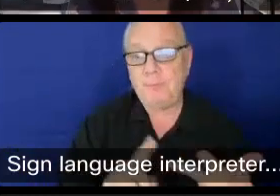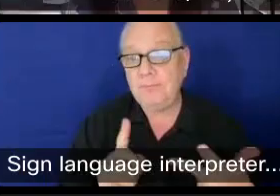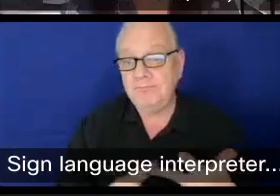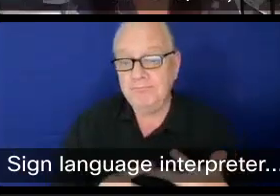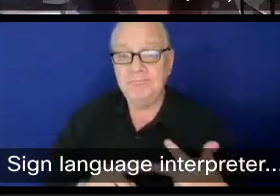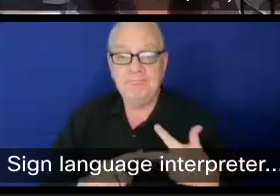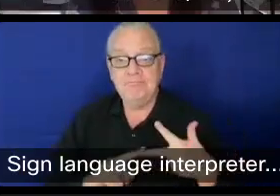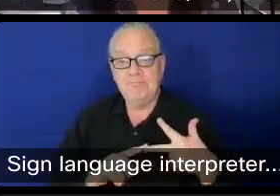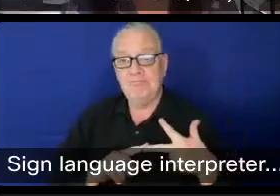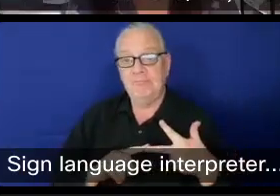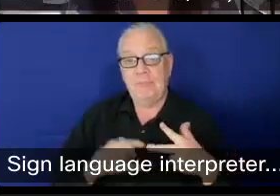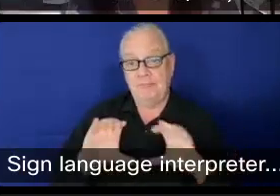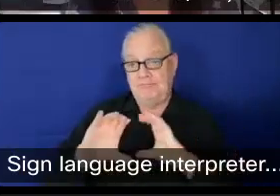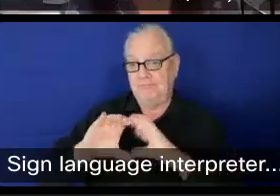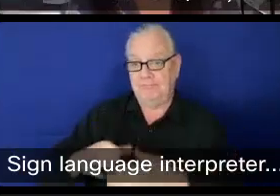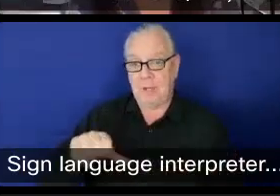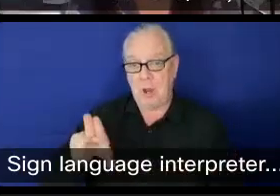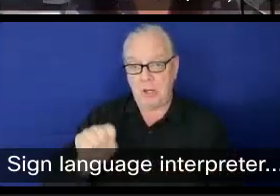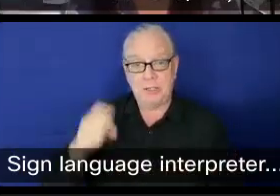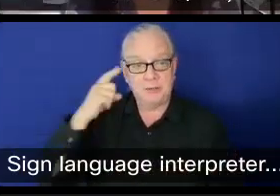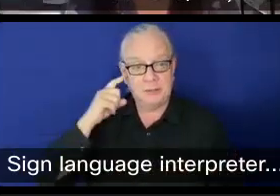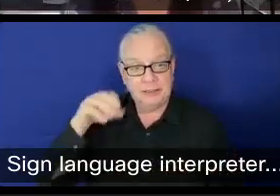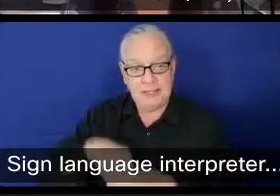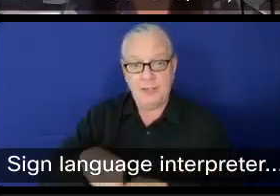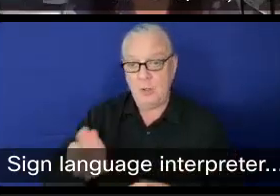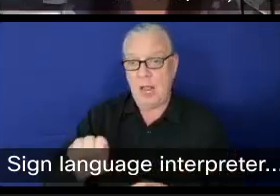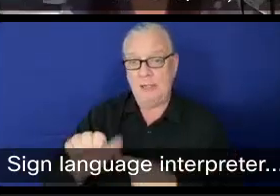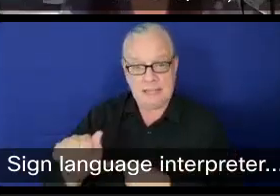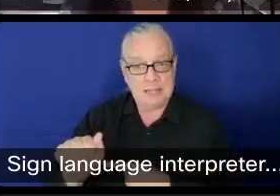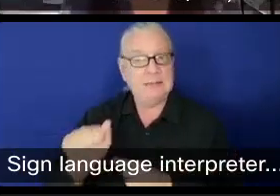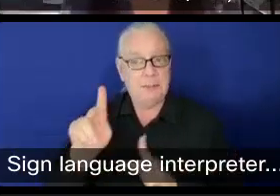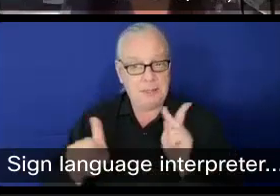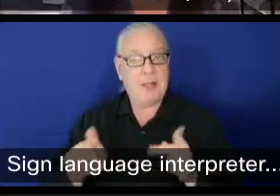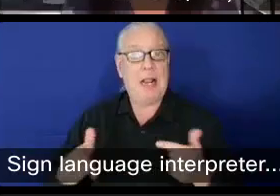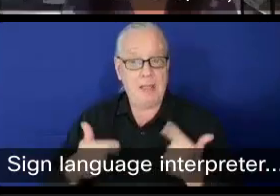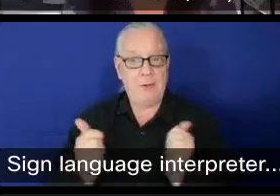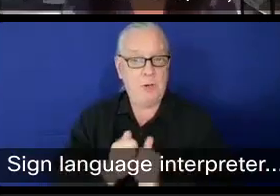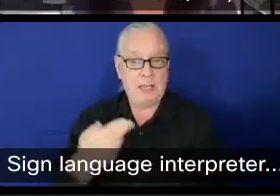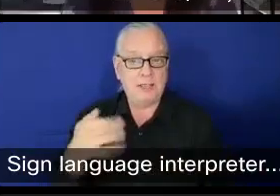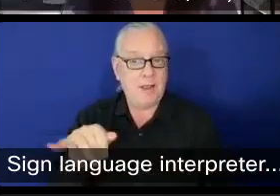with HIV Caucus, which is a group of folks living with HIV